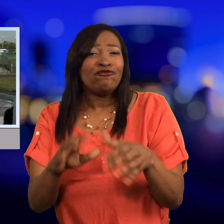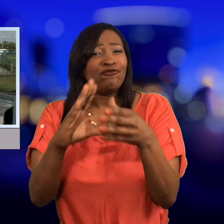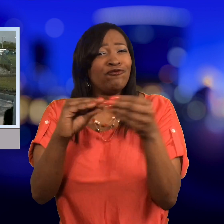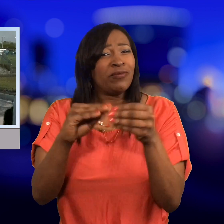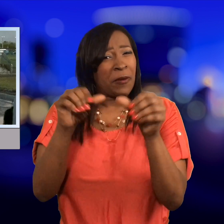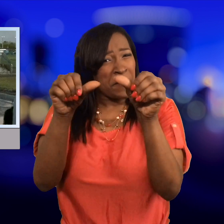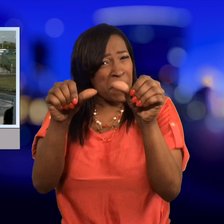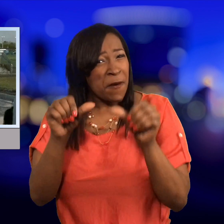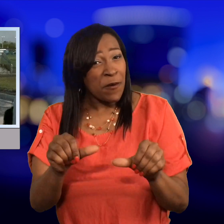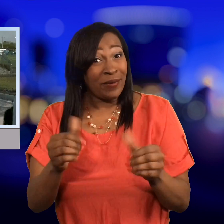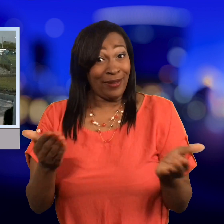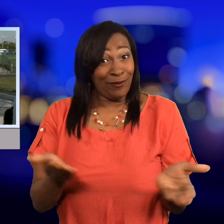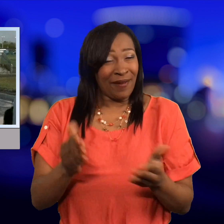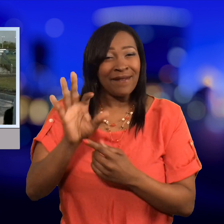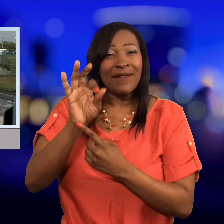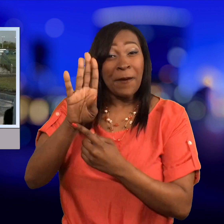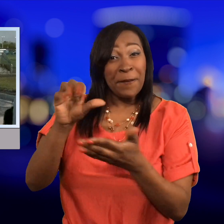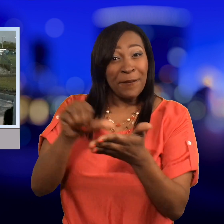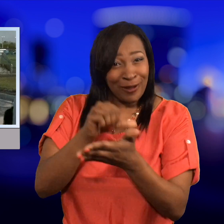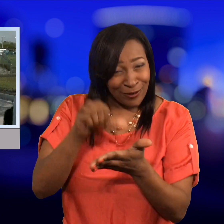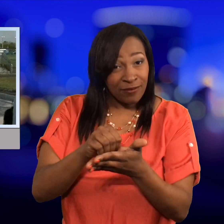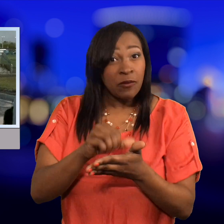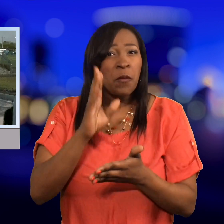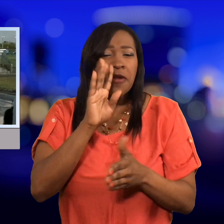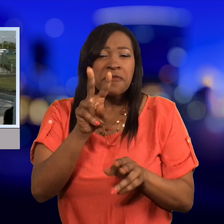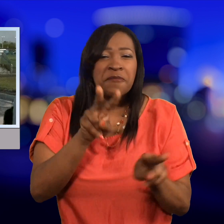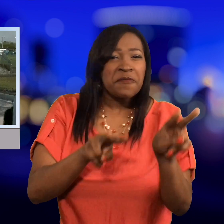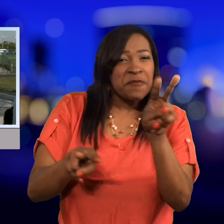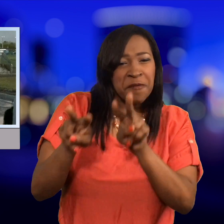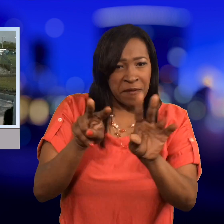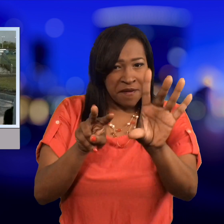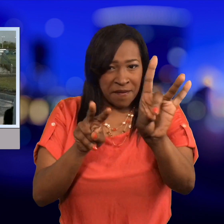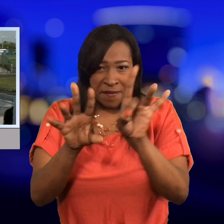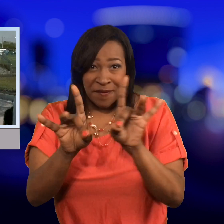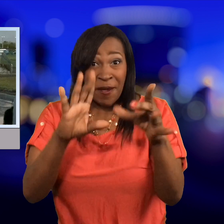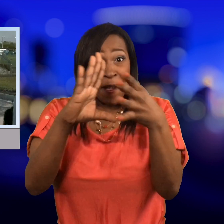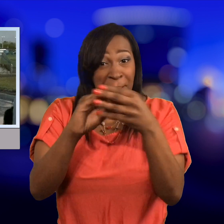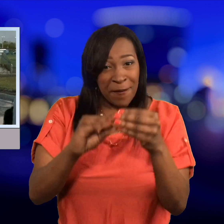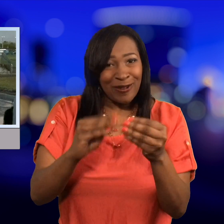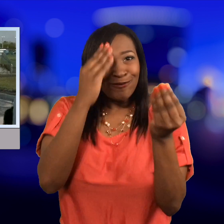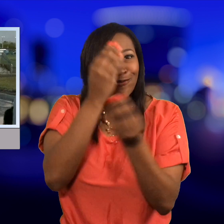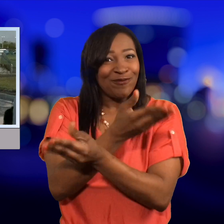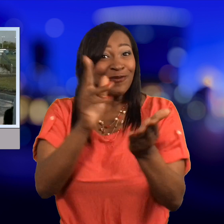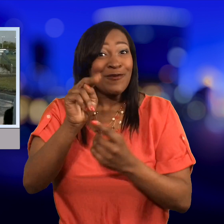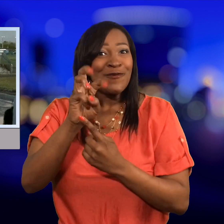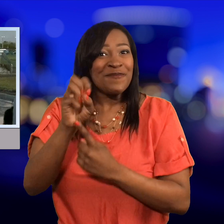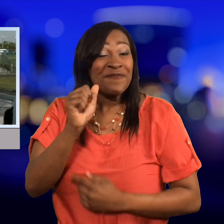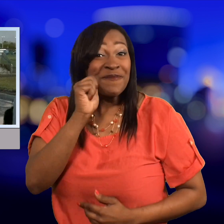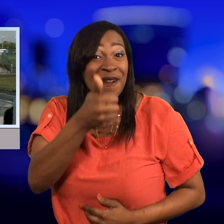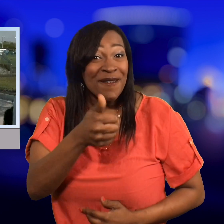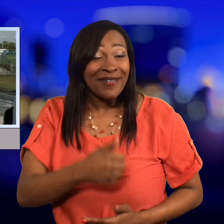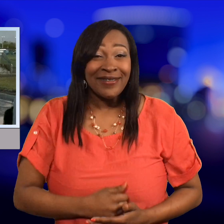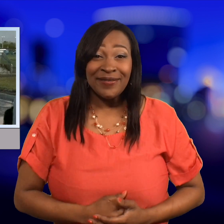Post a comment on our Facebook page and we will share some of your thoughts during tomorrow's show.